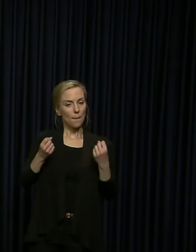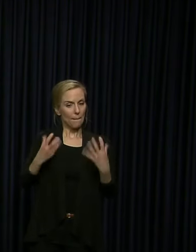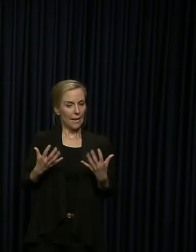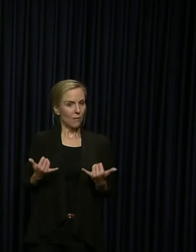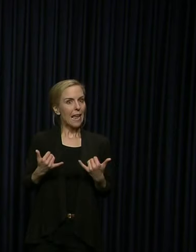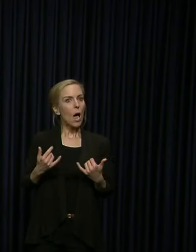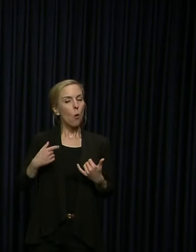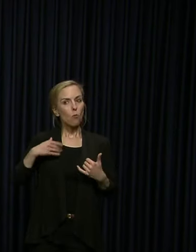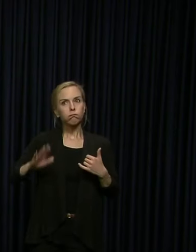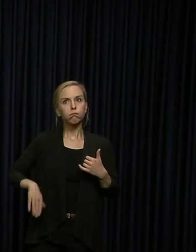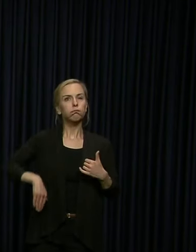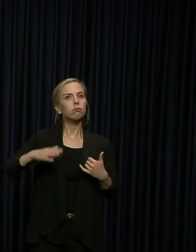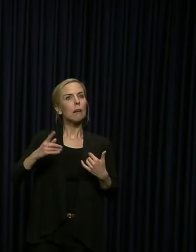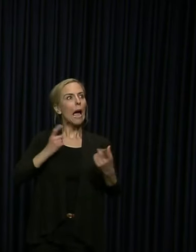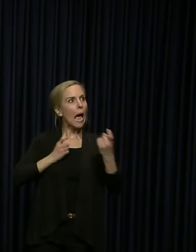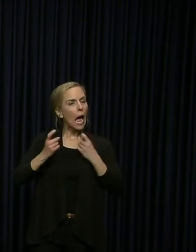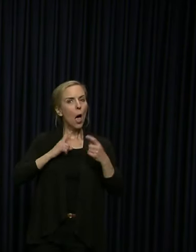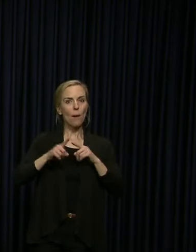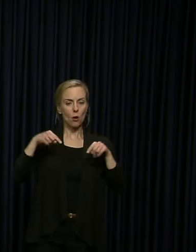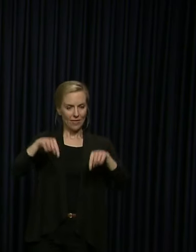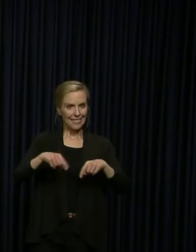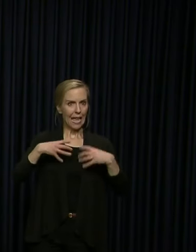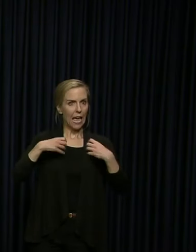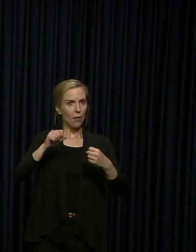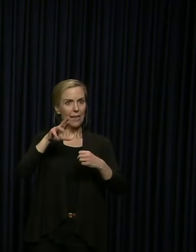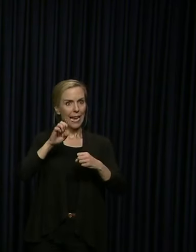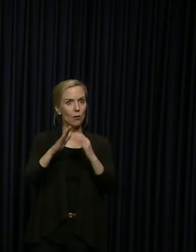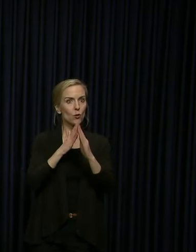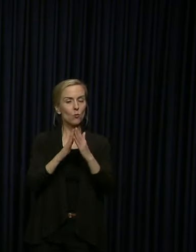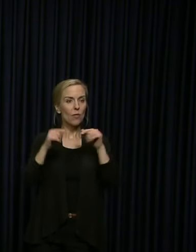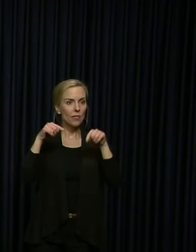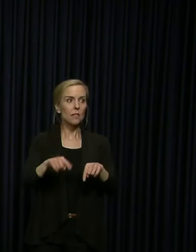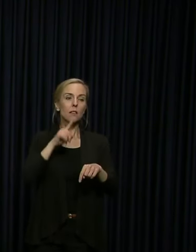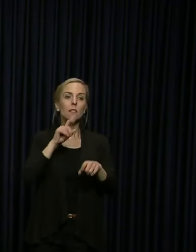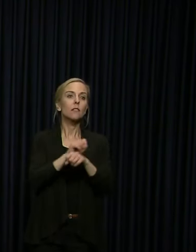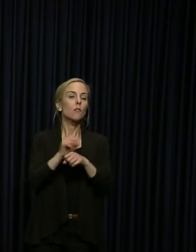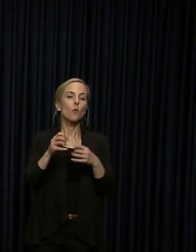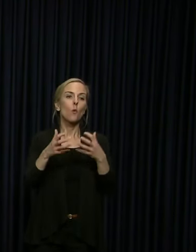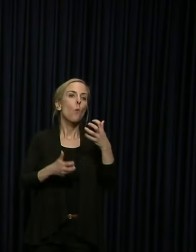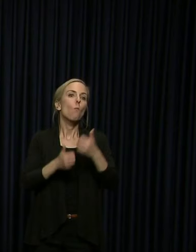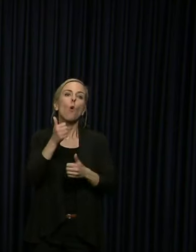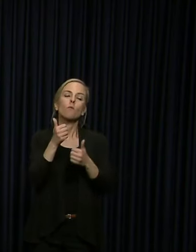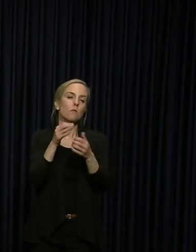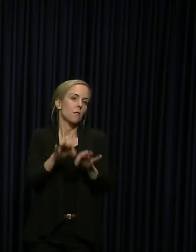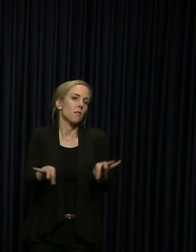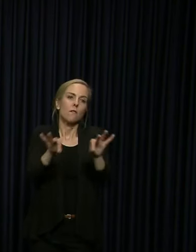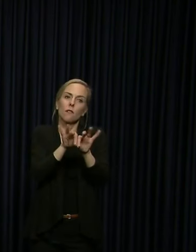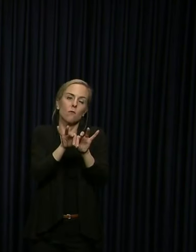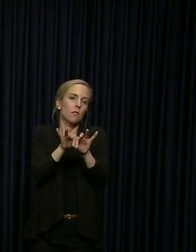THE QUESTION IS ON THE TWO GYMS IN FRANKFORT THAT WE BUSTED